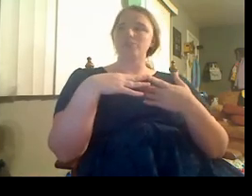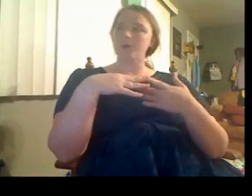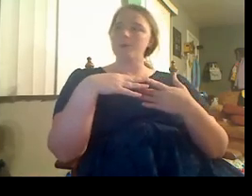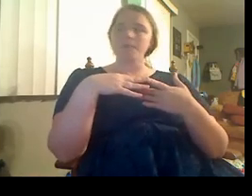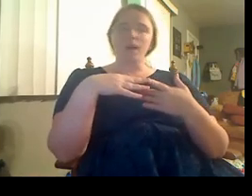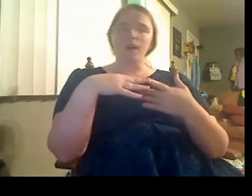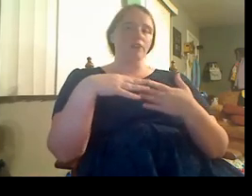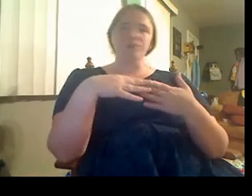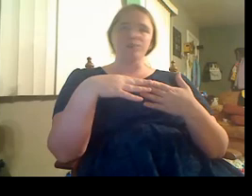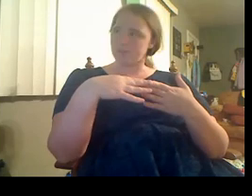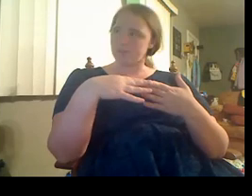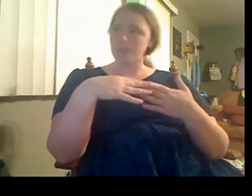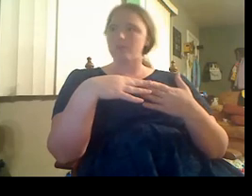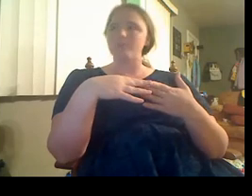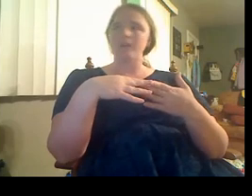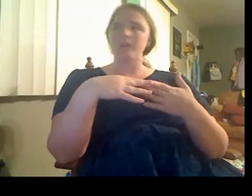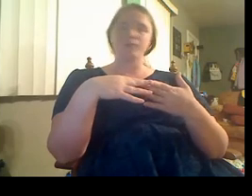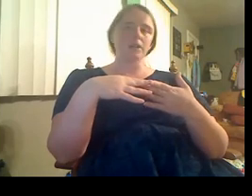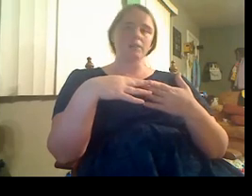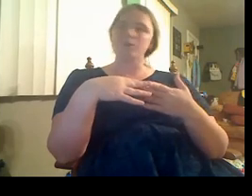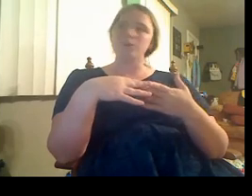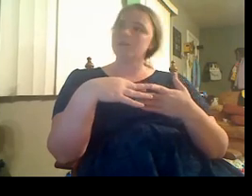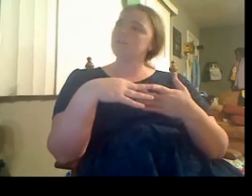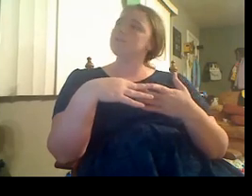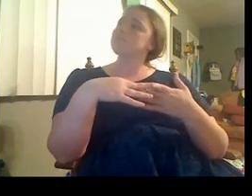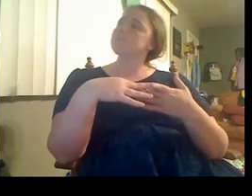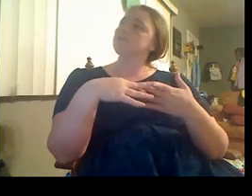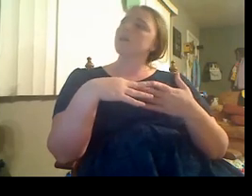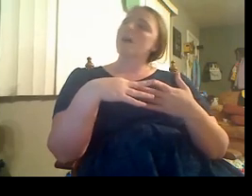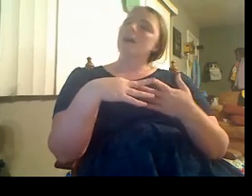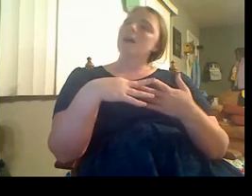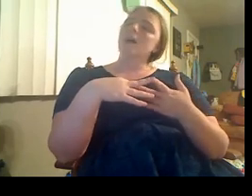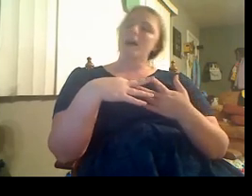I also serve as the region rep for California Hands & Voices.